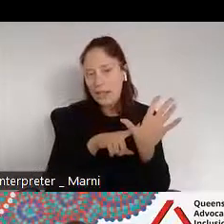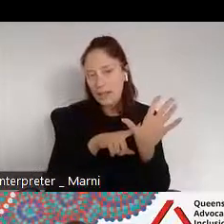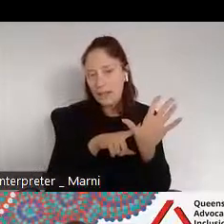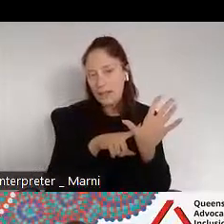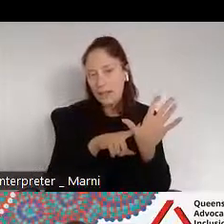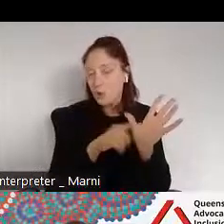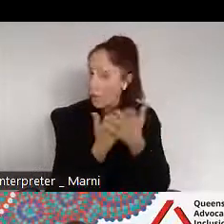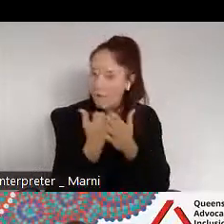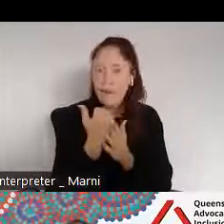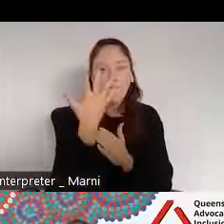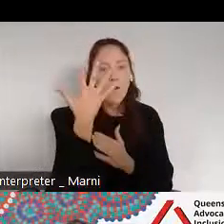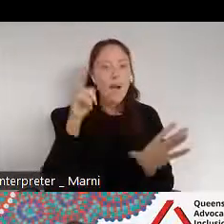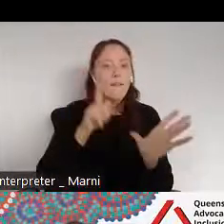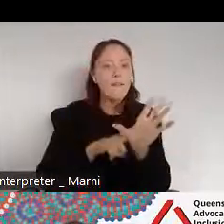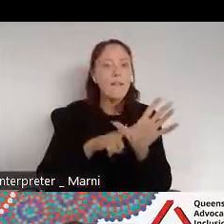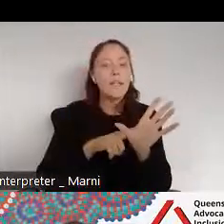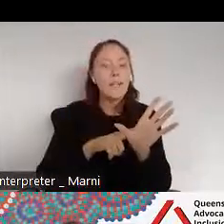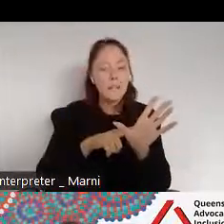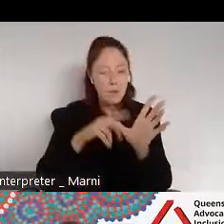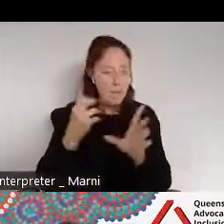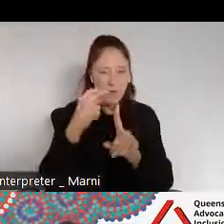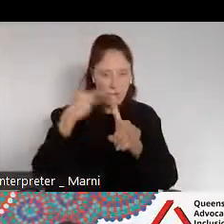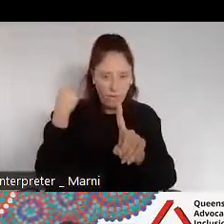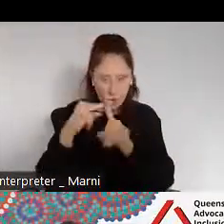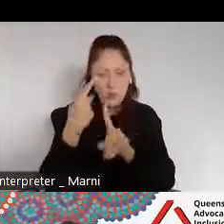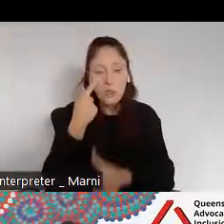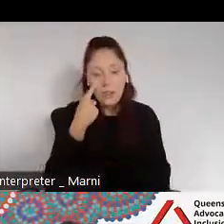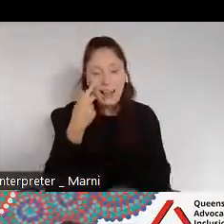before the tribunal should consider it again. However, that doesn't mean that that will be the